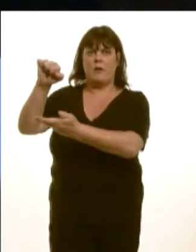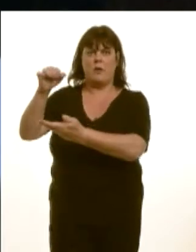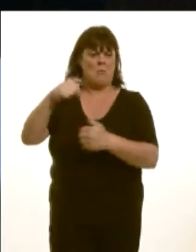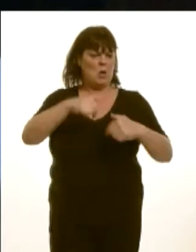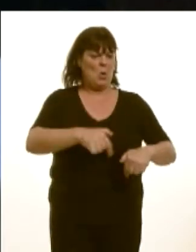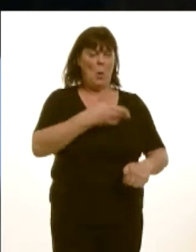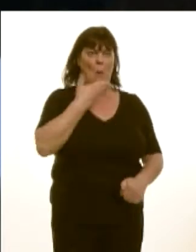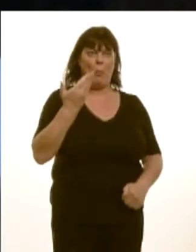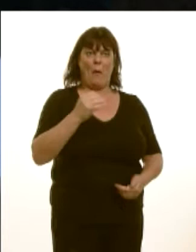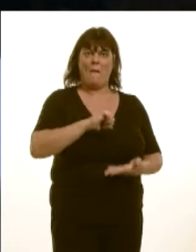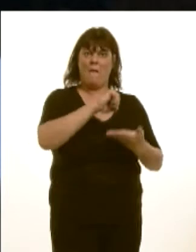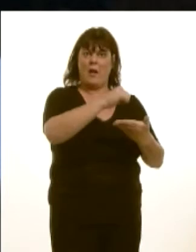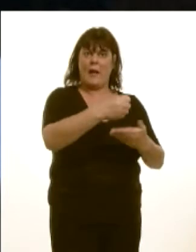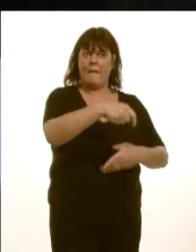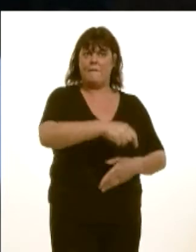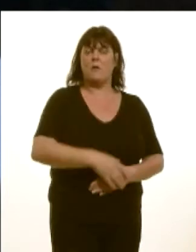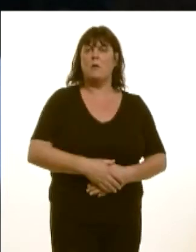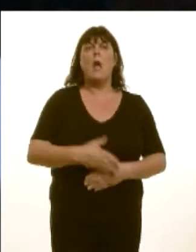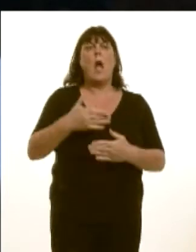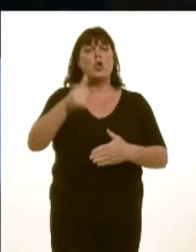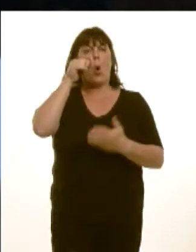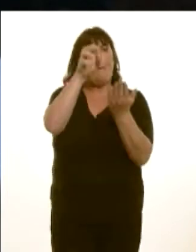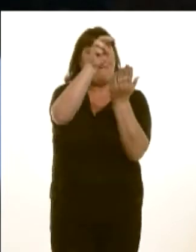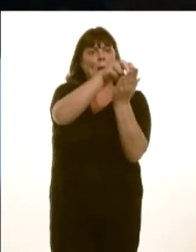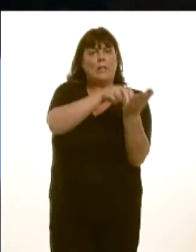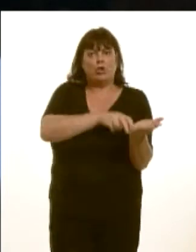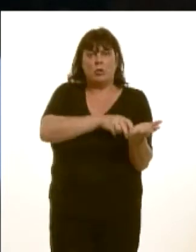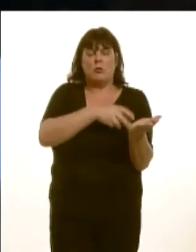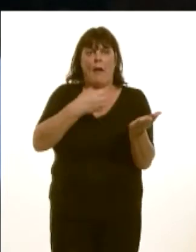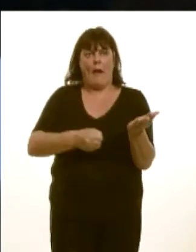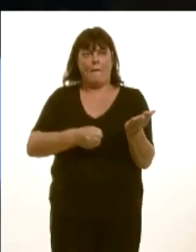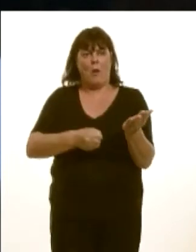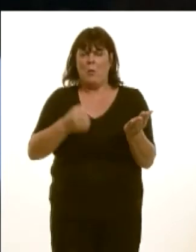There is currently a petition winging its way to the Welsh Government with tens of thousands